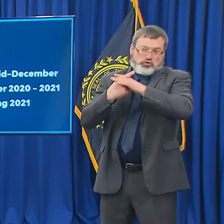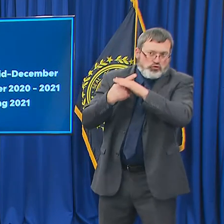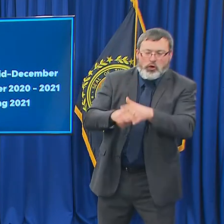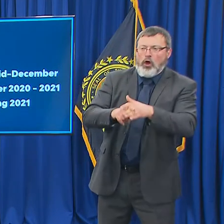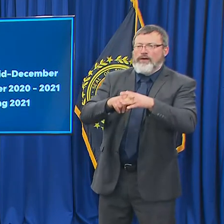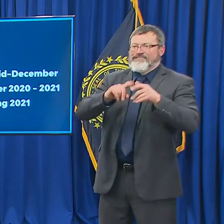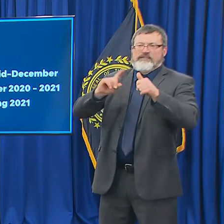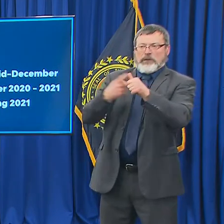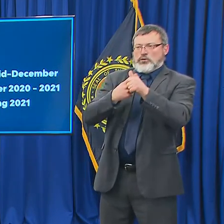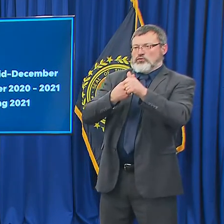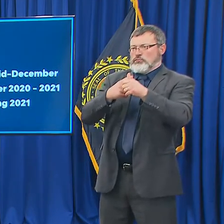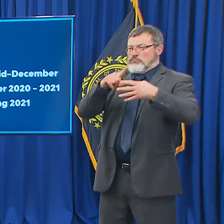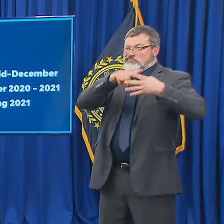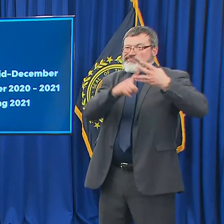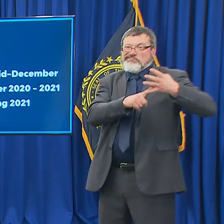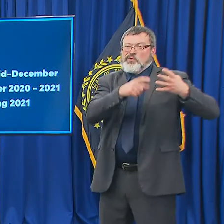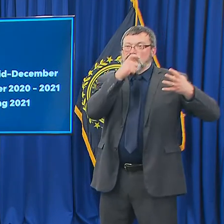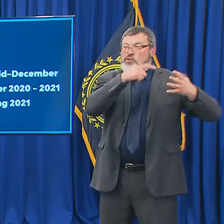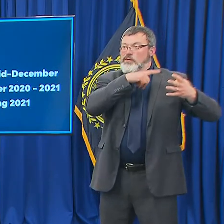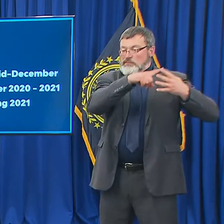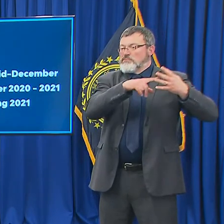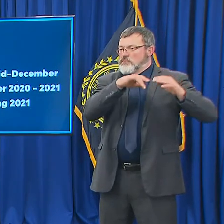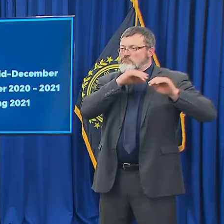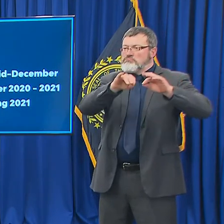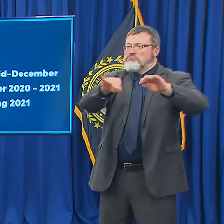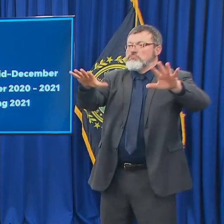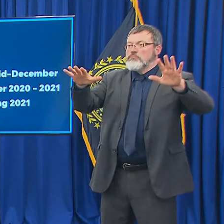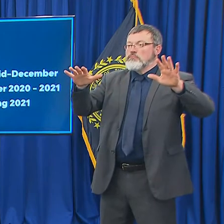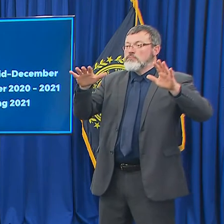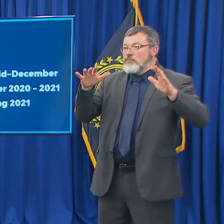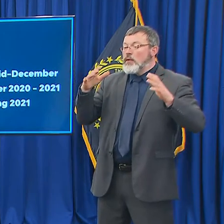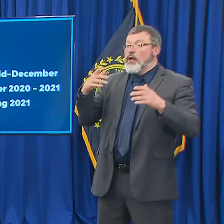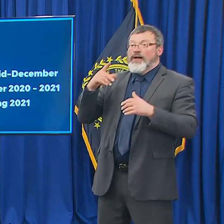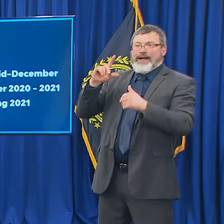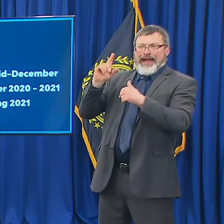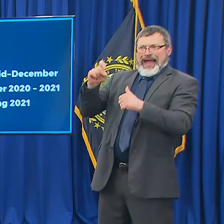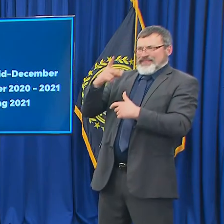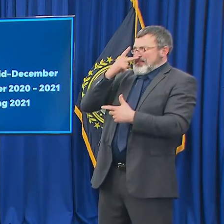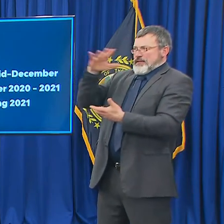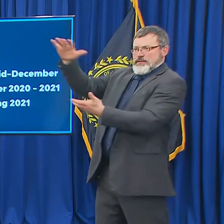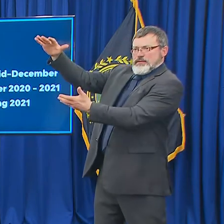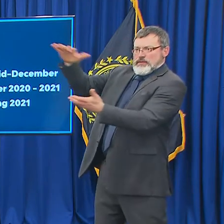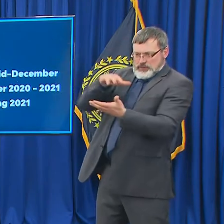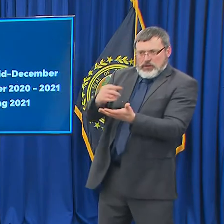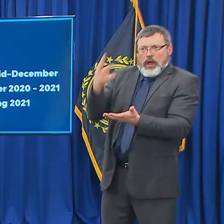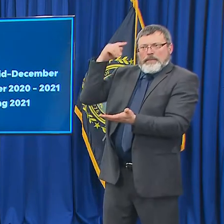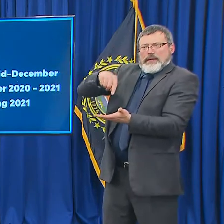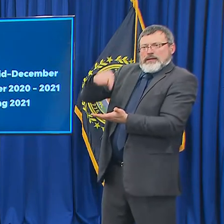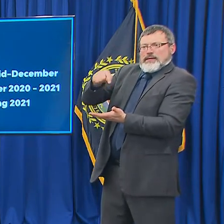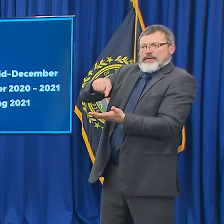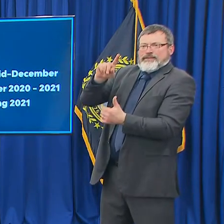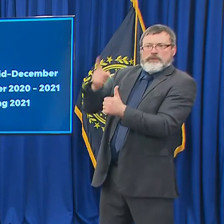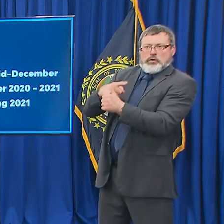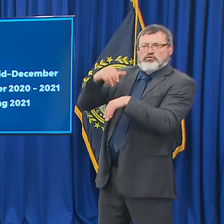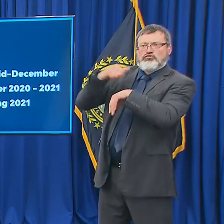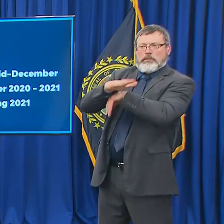is that this vaccine will be at no cost to the person being vaccinated This is a major undertaking